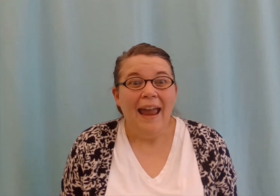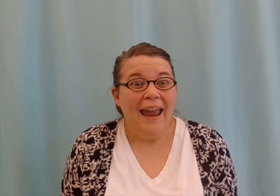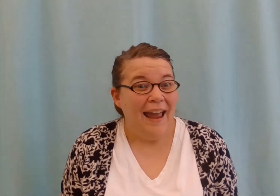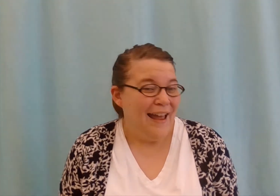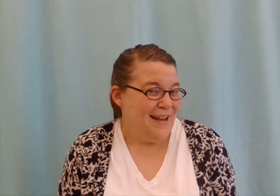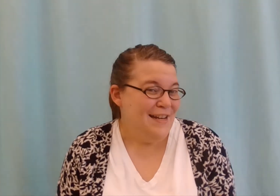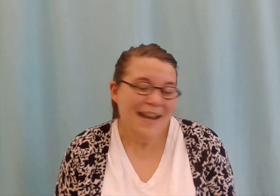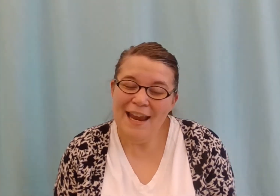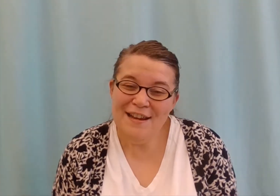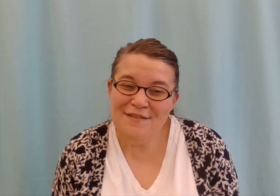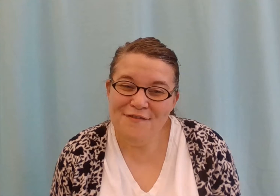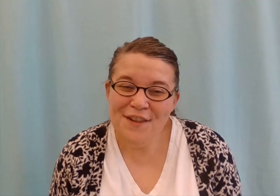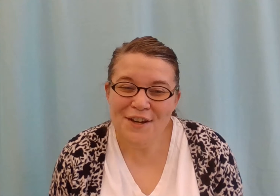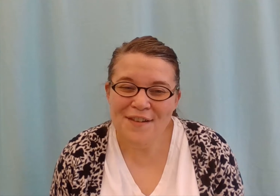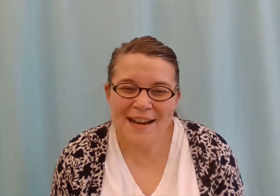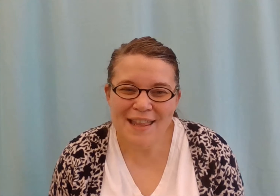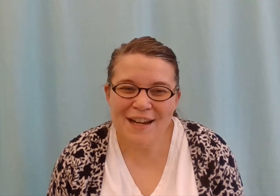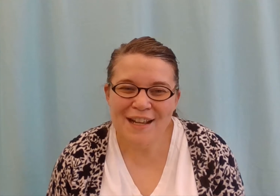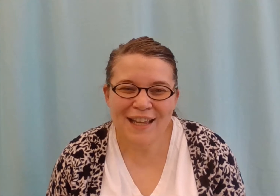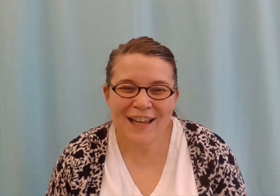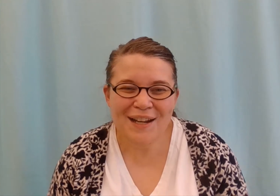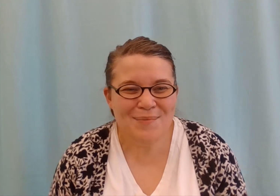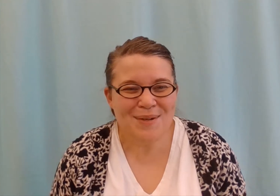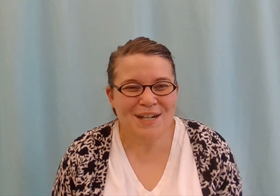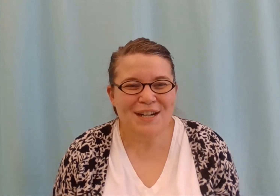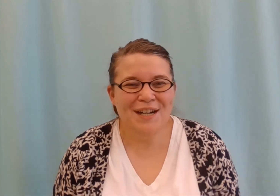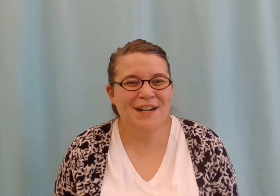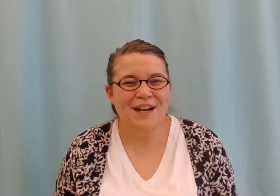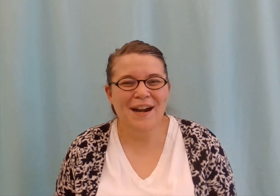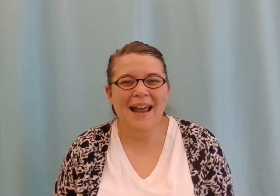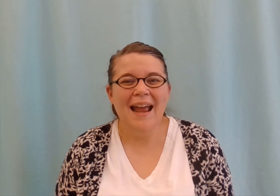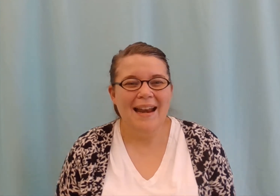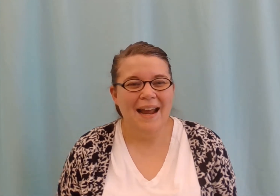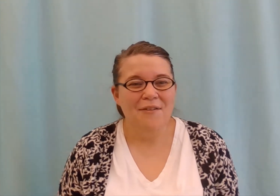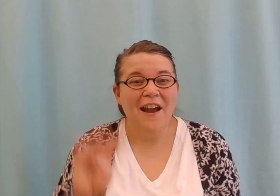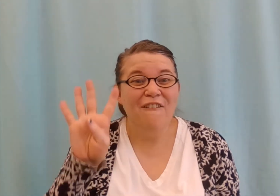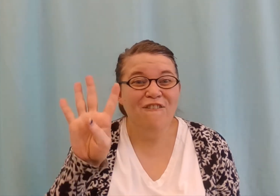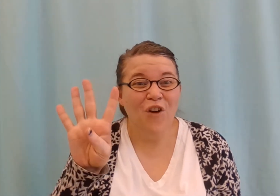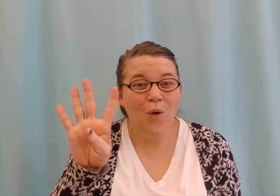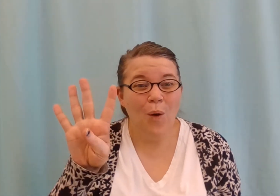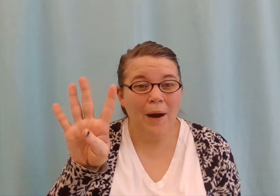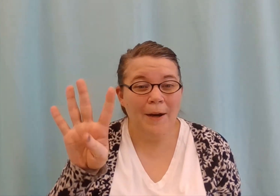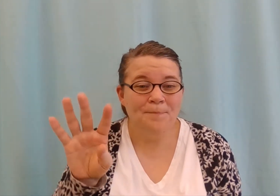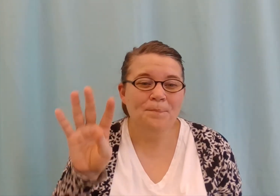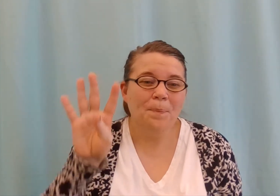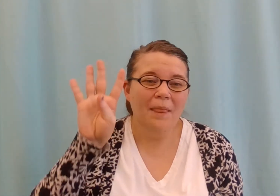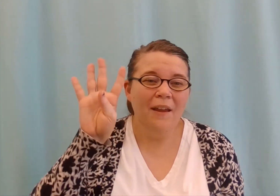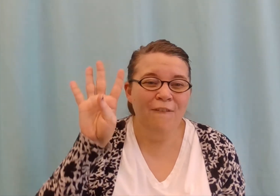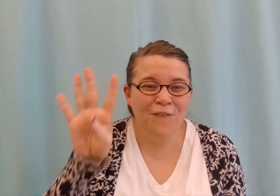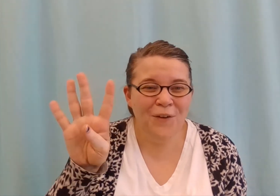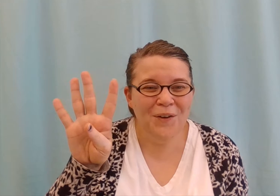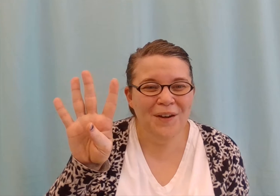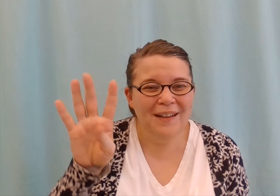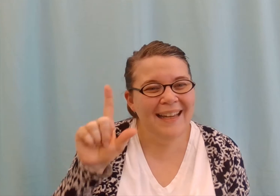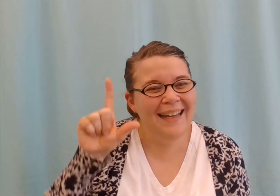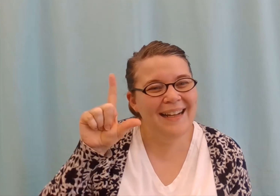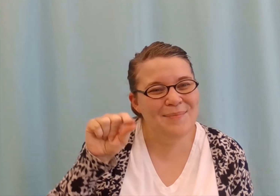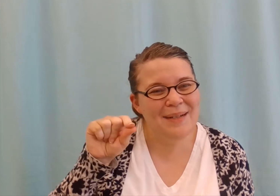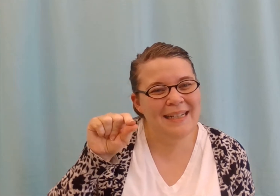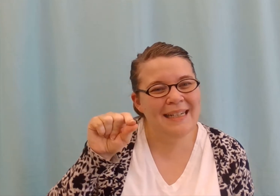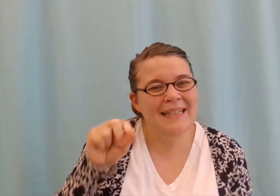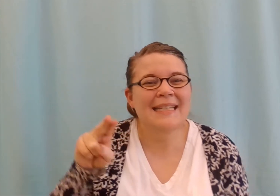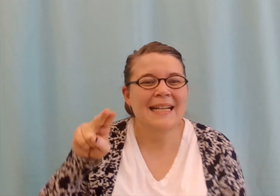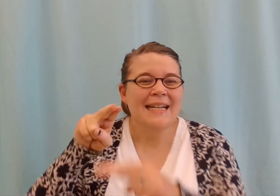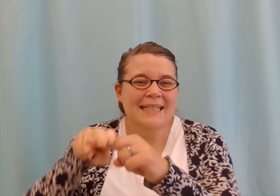And--in flew another little bird! And now we've got four. Four little birds